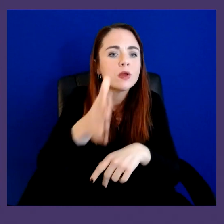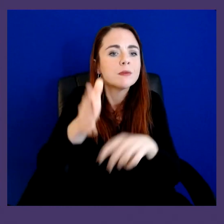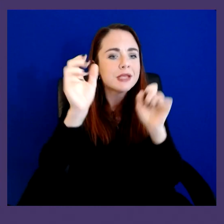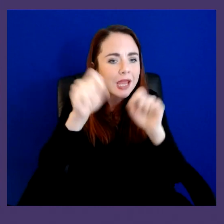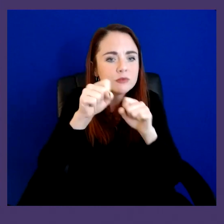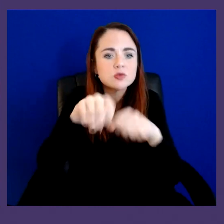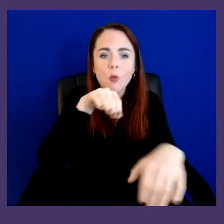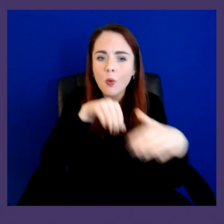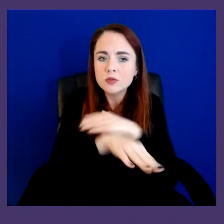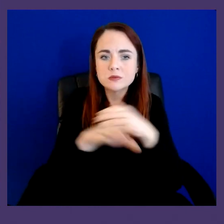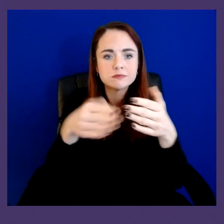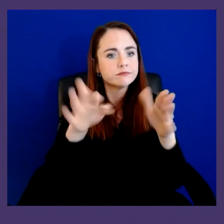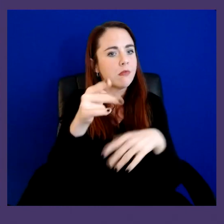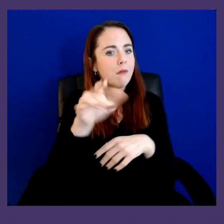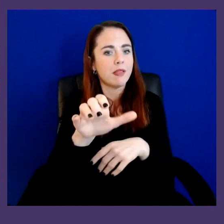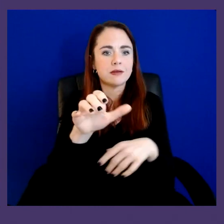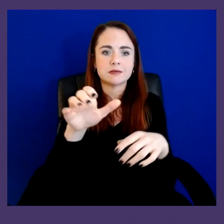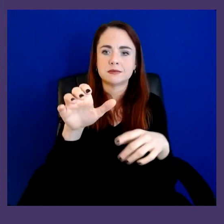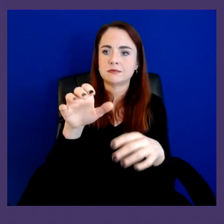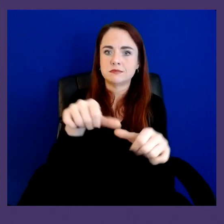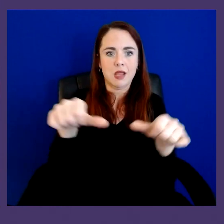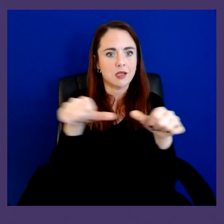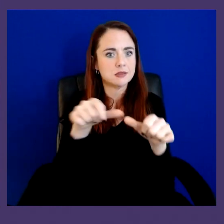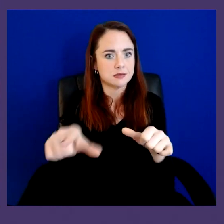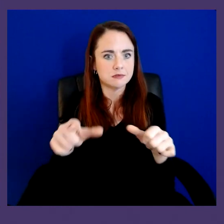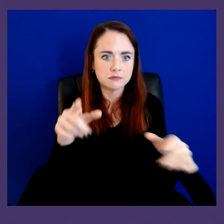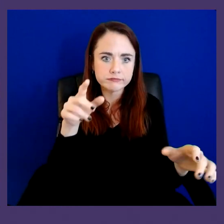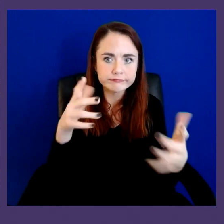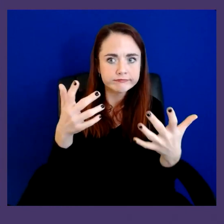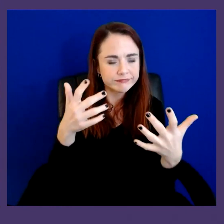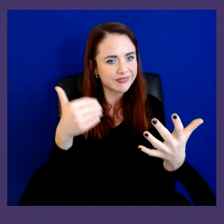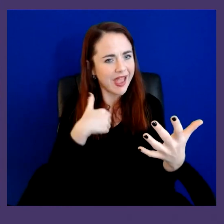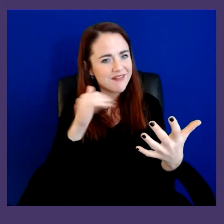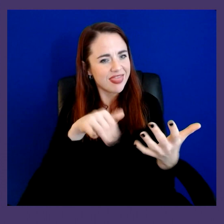those announcements and get all of that information that they've been missing.